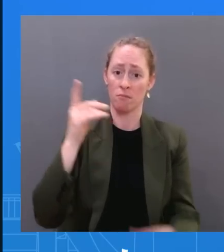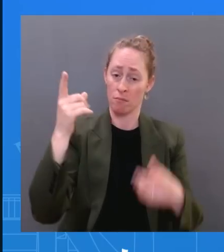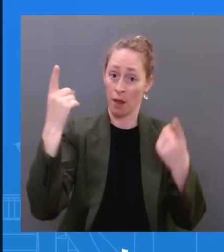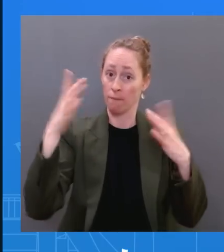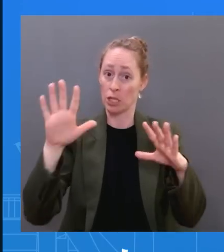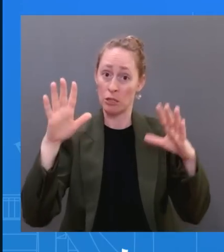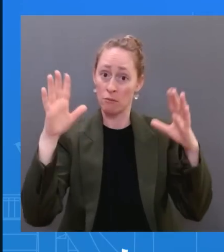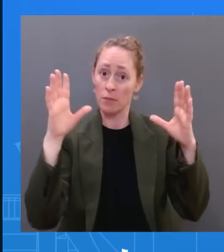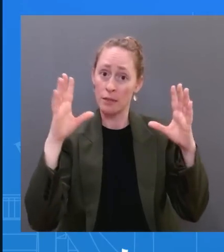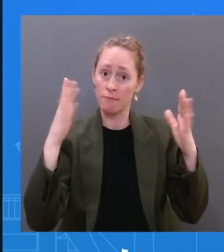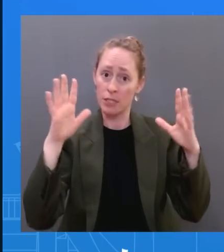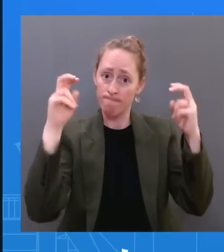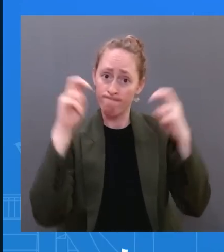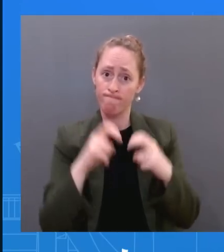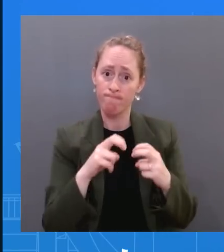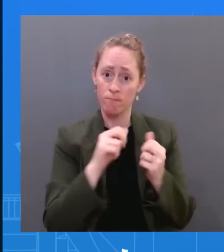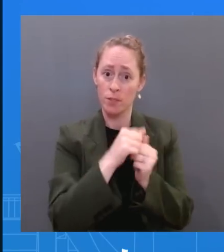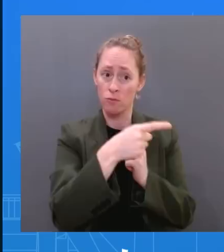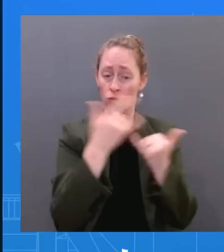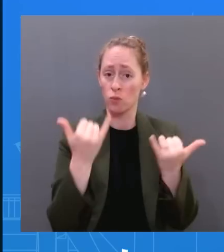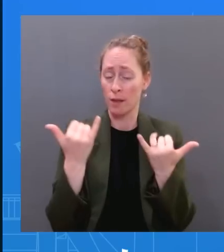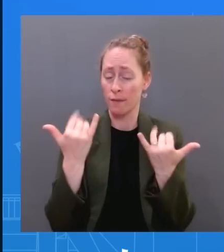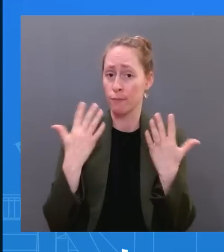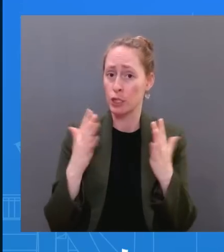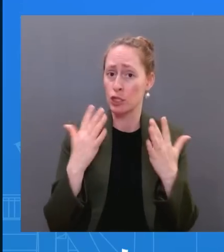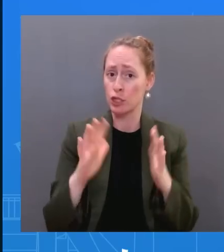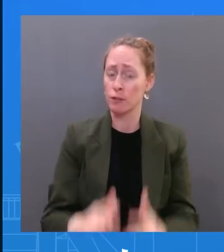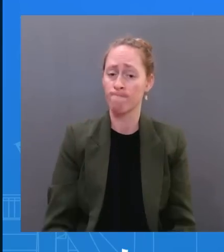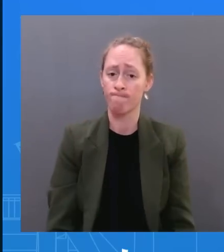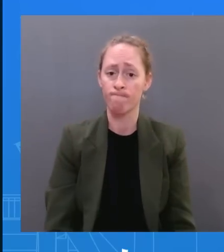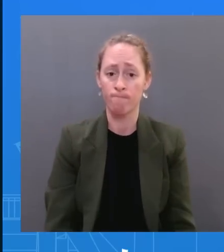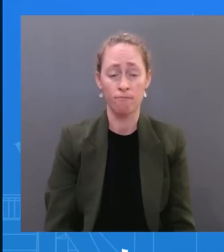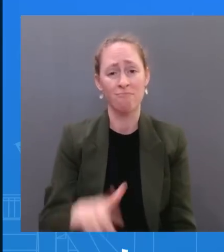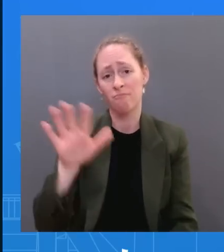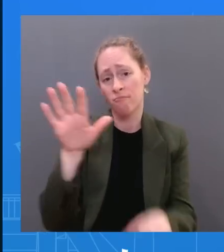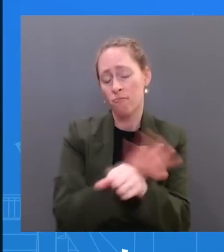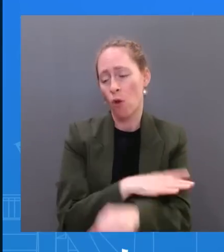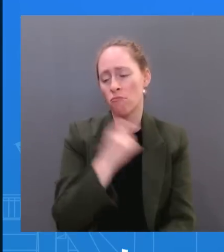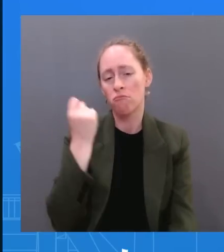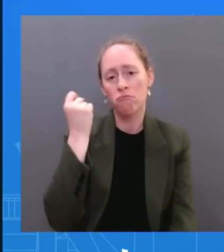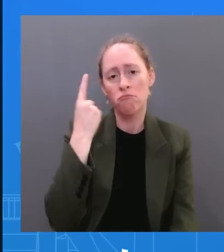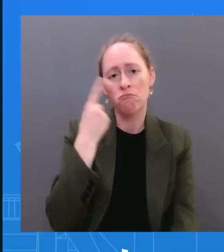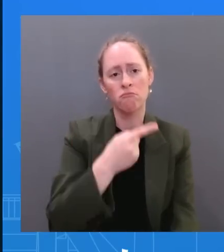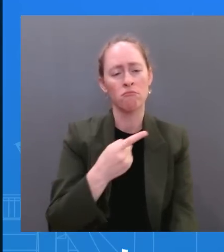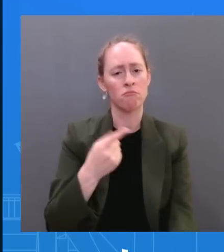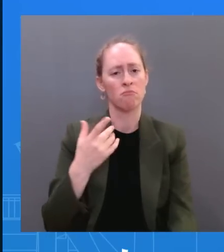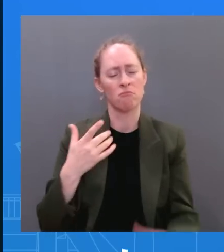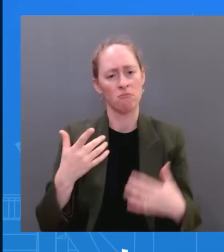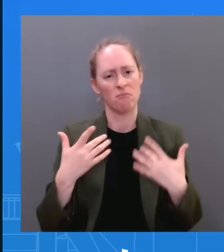what loss feels like. And, you know, the President agrees with him. He agrees that we need to do more.